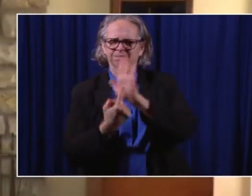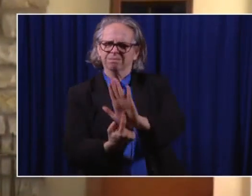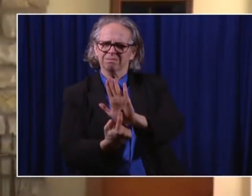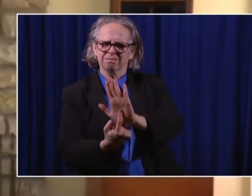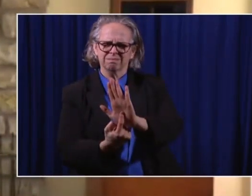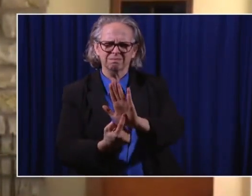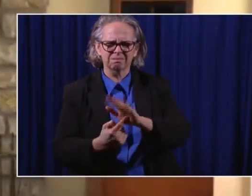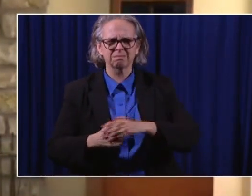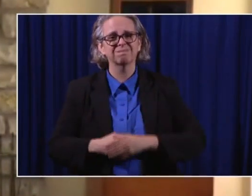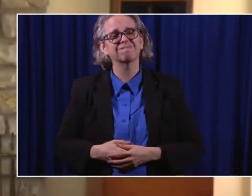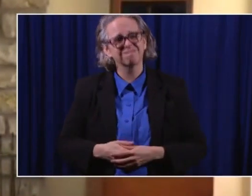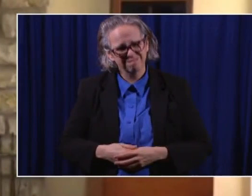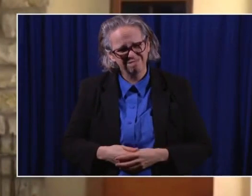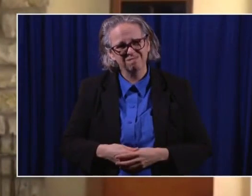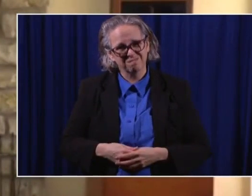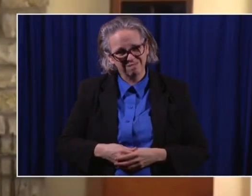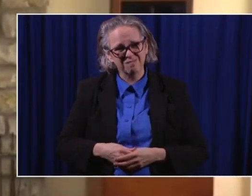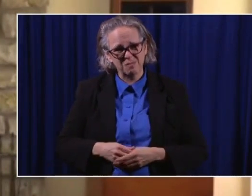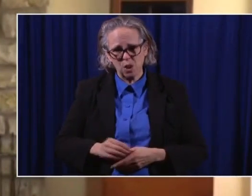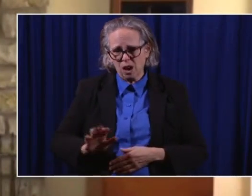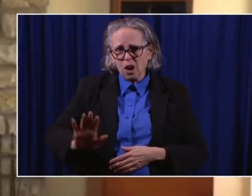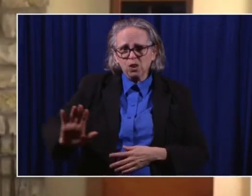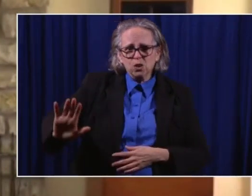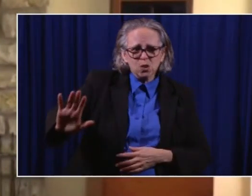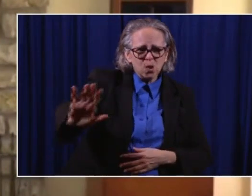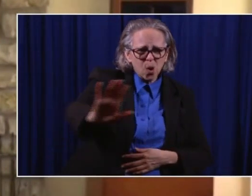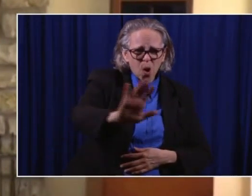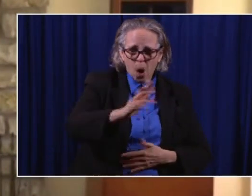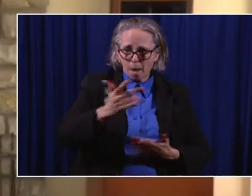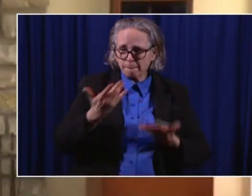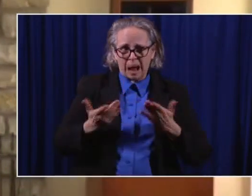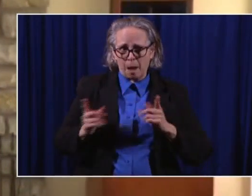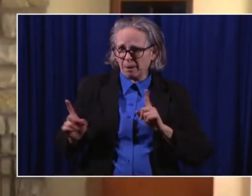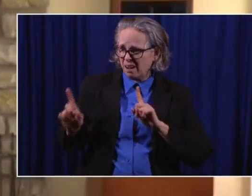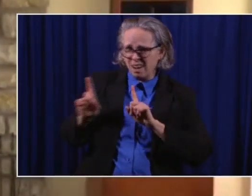WHAT THAT MEANS IS THAT DRAMATICALLY INCREASES THE CHANCE FCOUNTIES OF RUNNING INTO